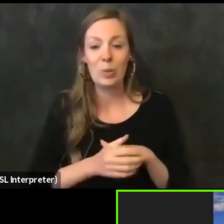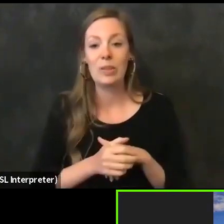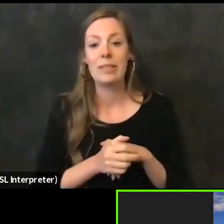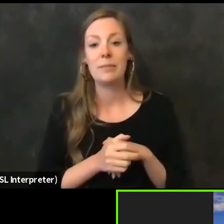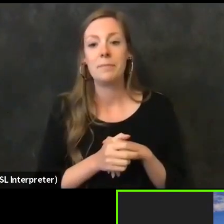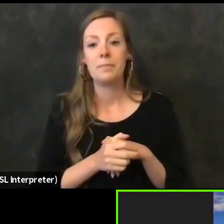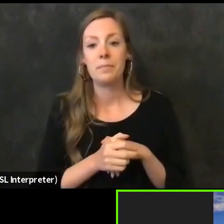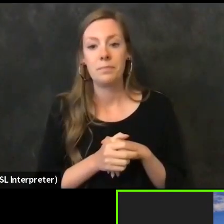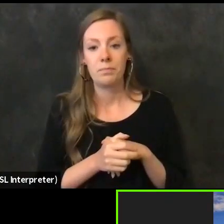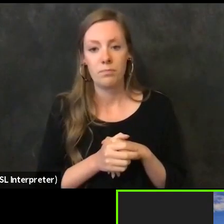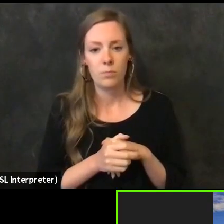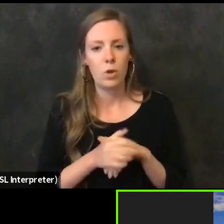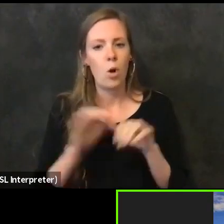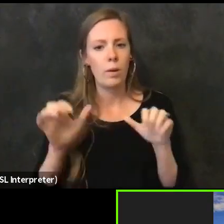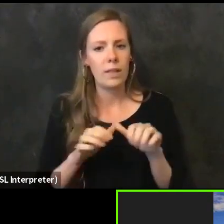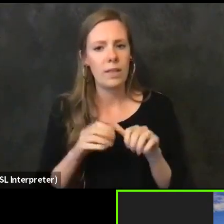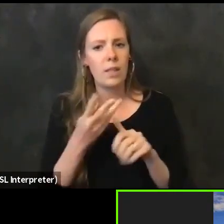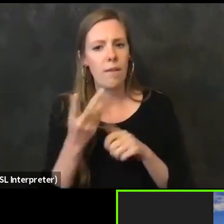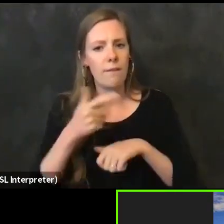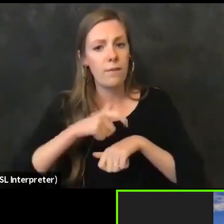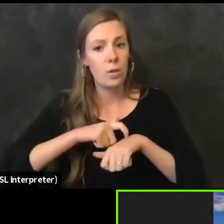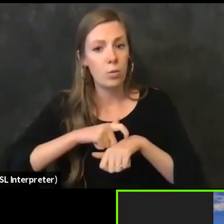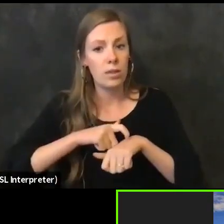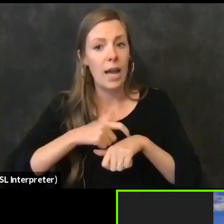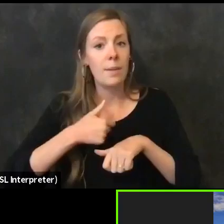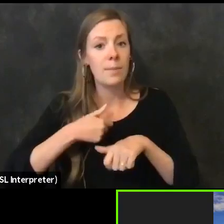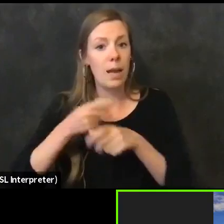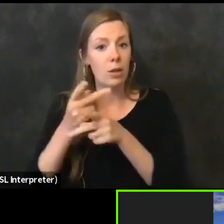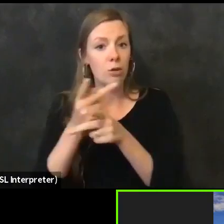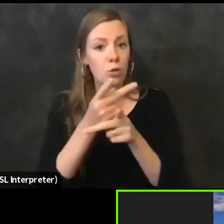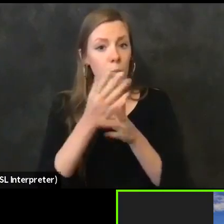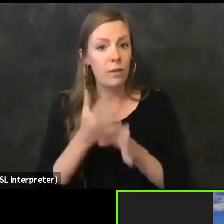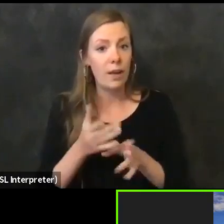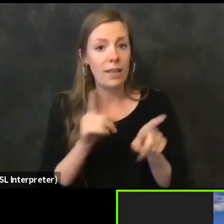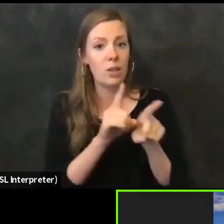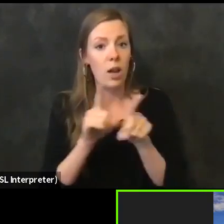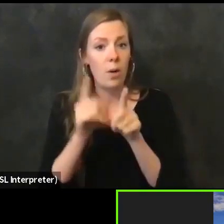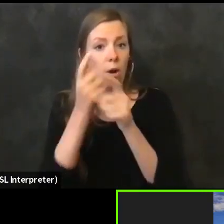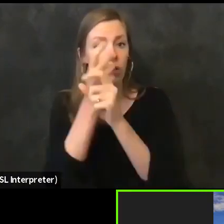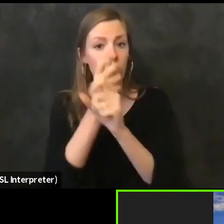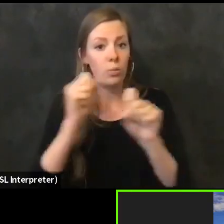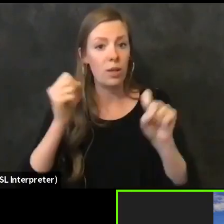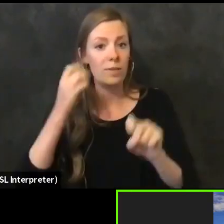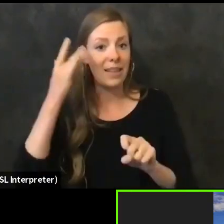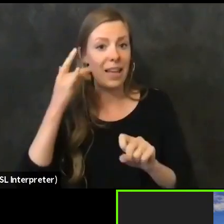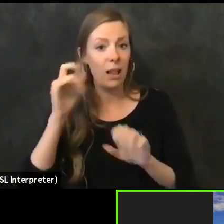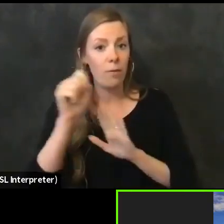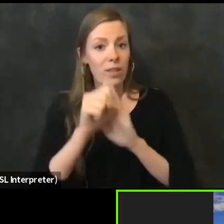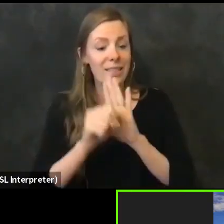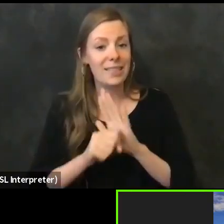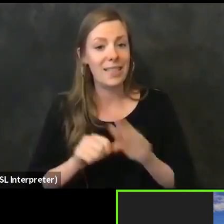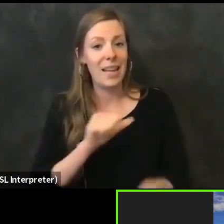we've done this a couple of times, but in addition to being a Summit County supervisor, I'm also president of the California State Association of Counties.